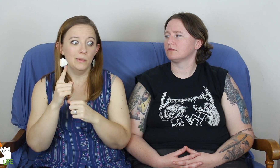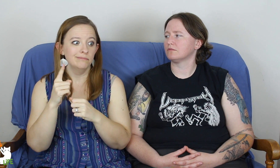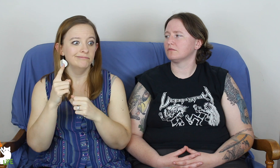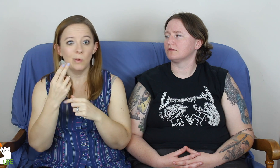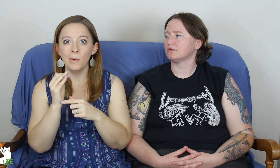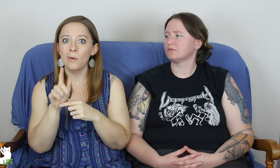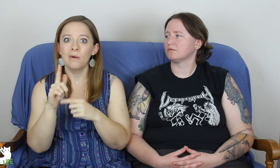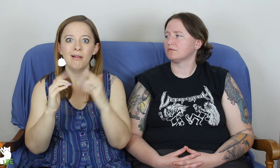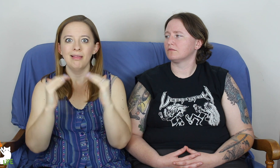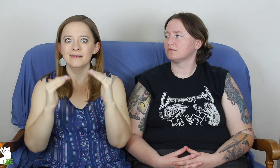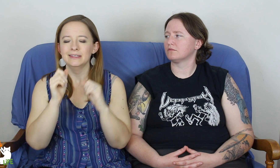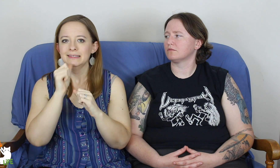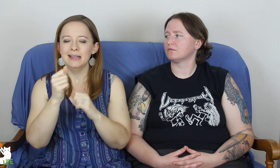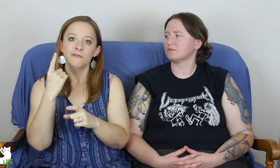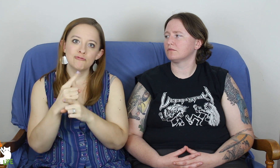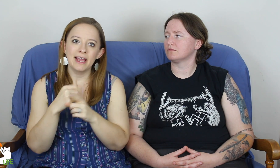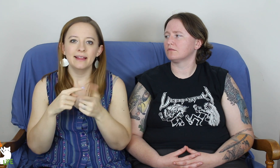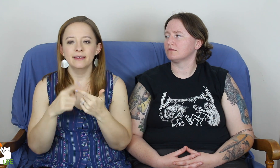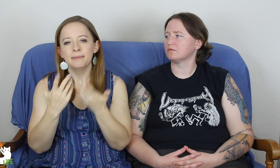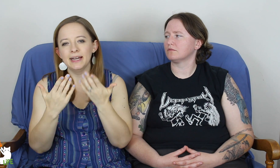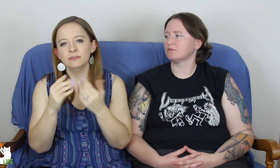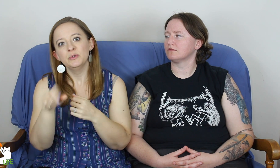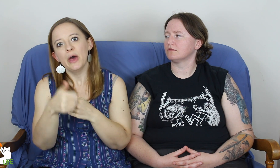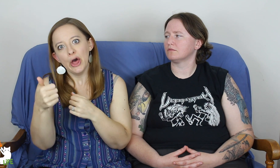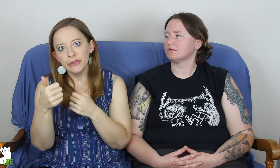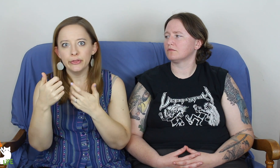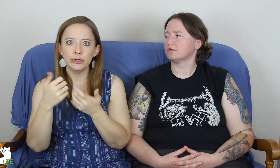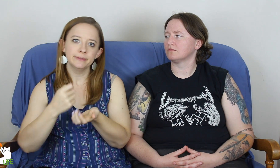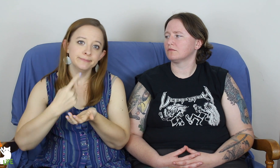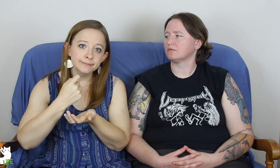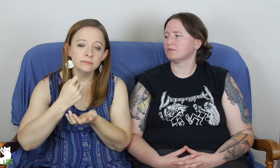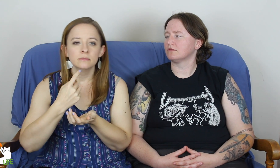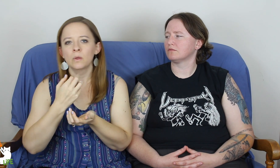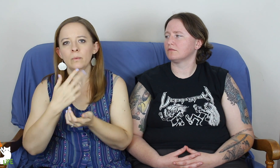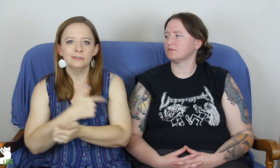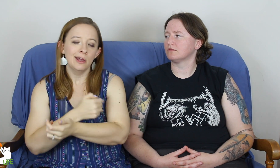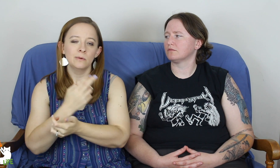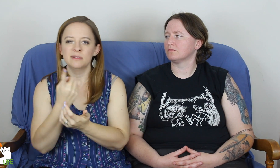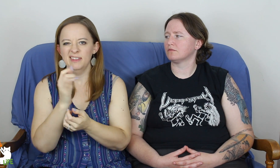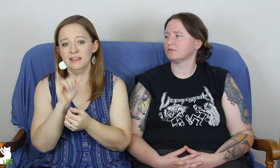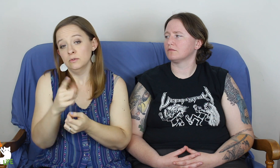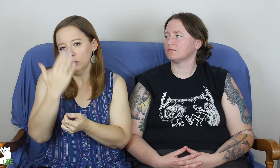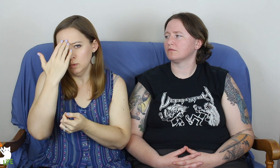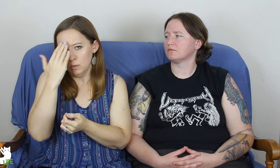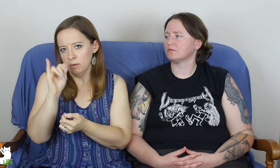If your hormones are off, and they're not right then you might have to do medication or a shot or something like that.